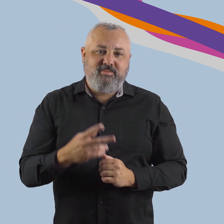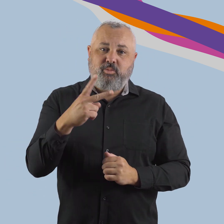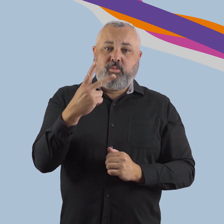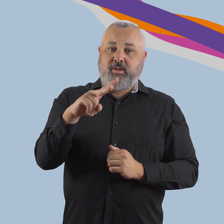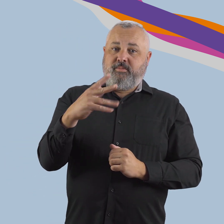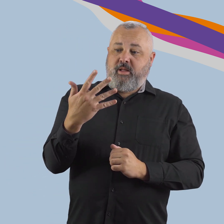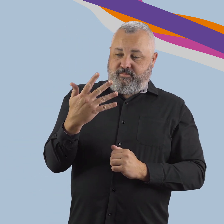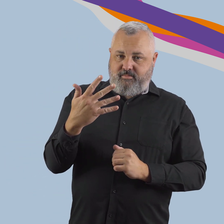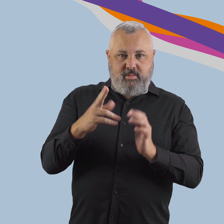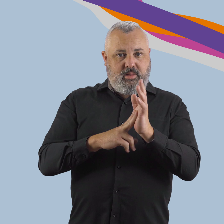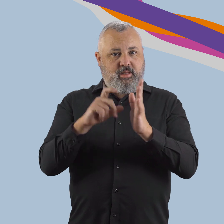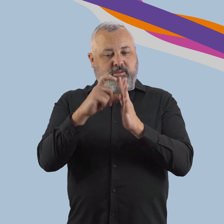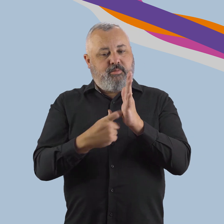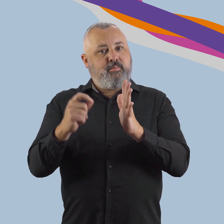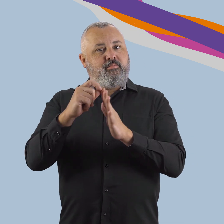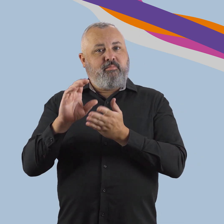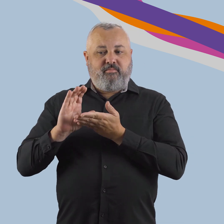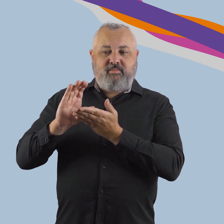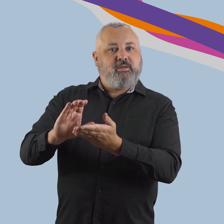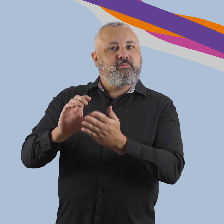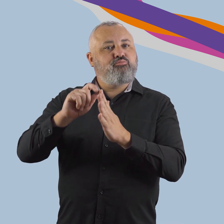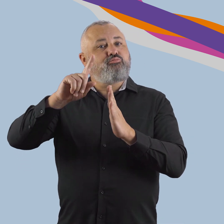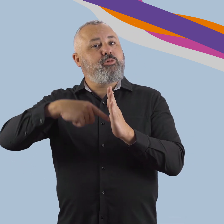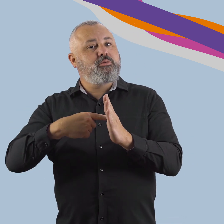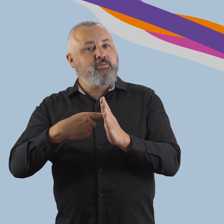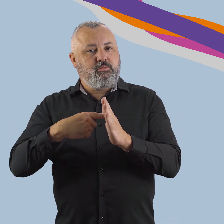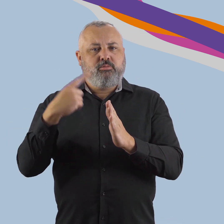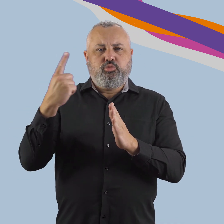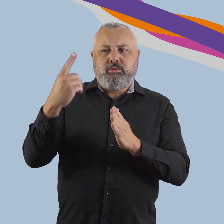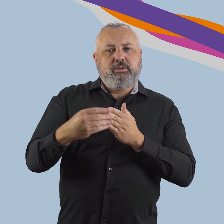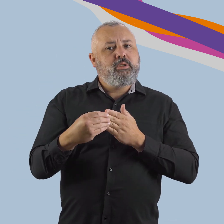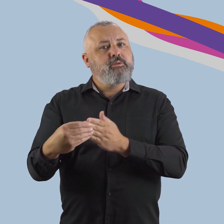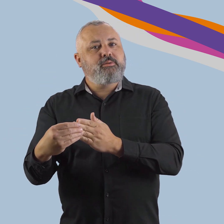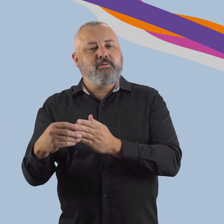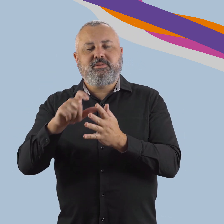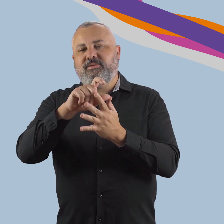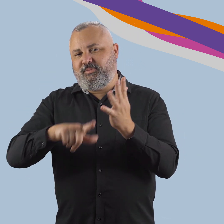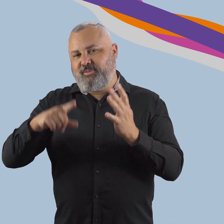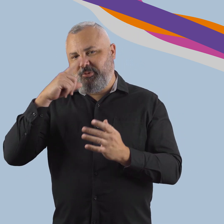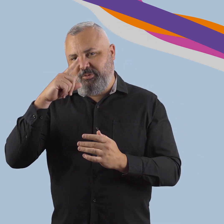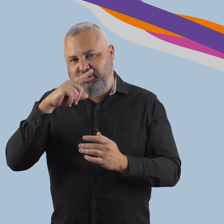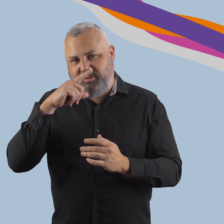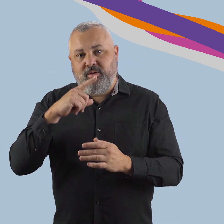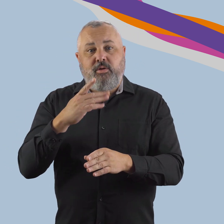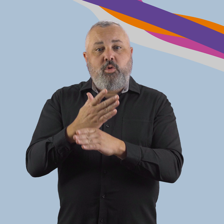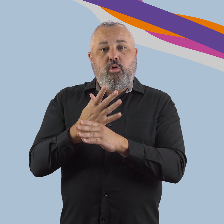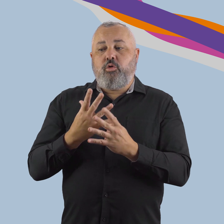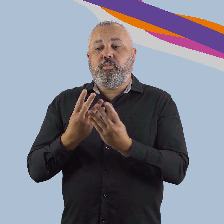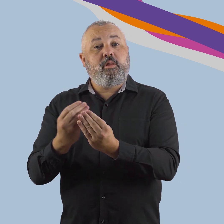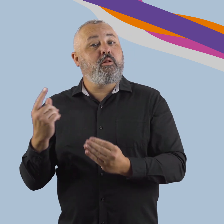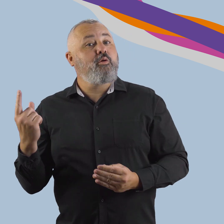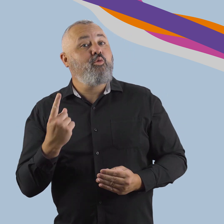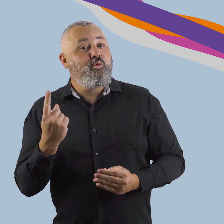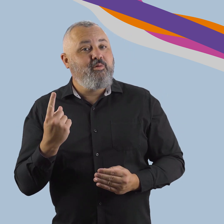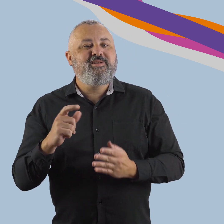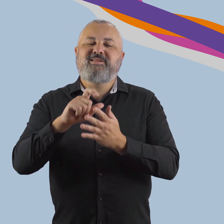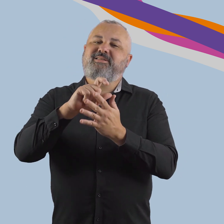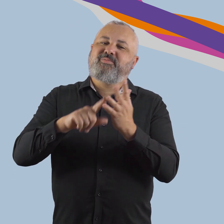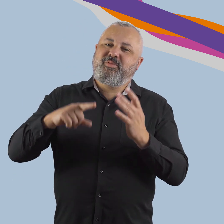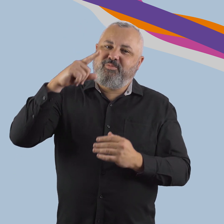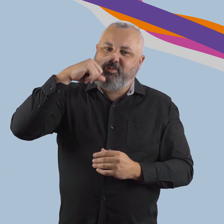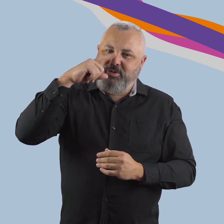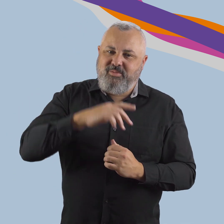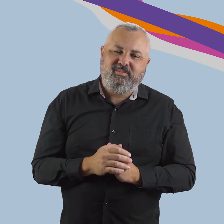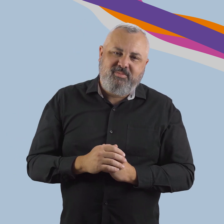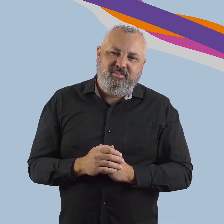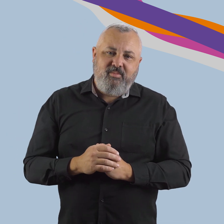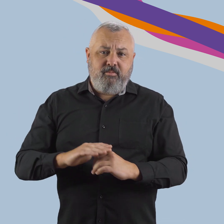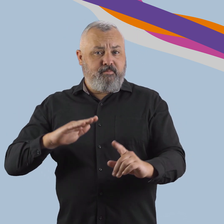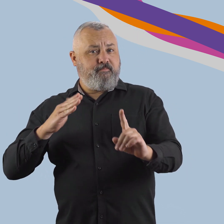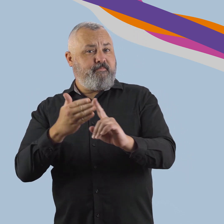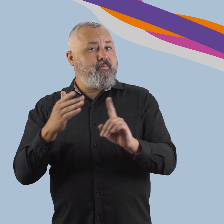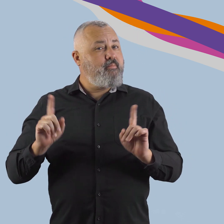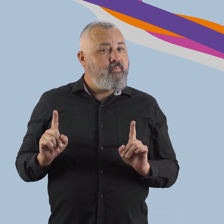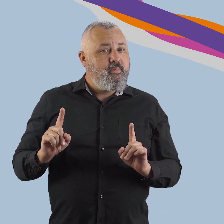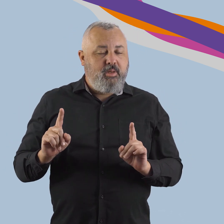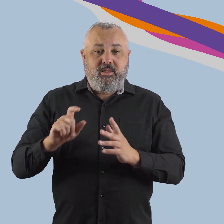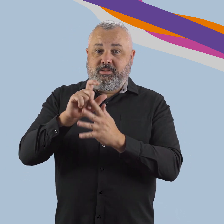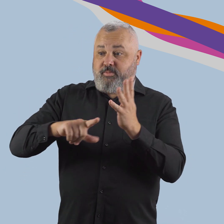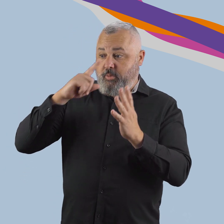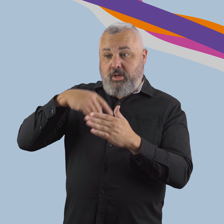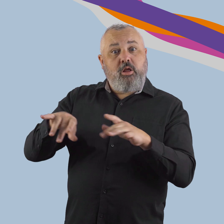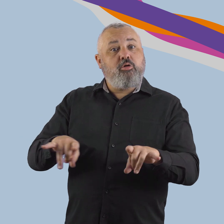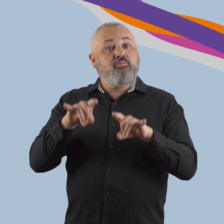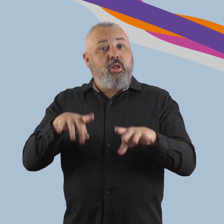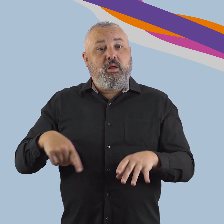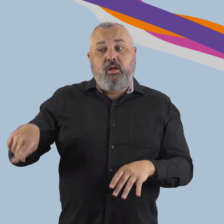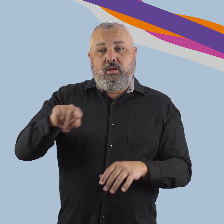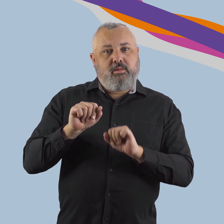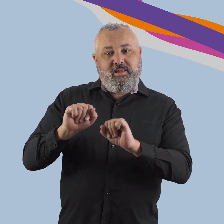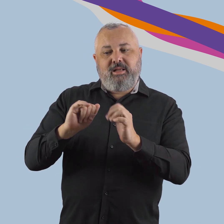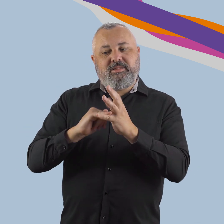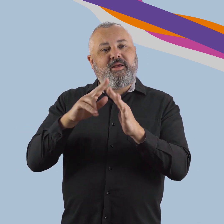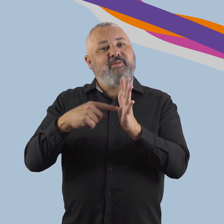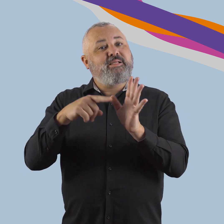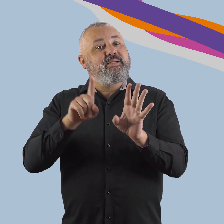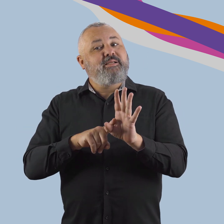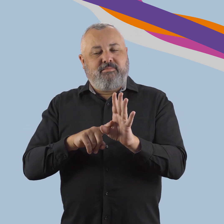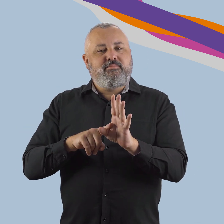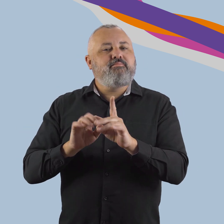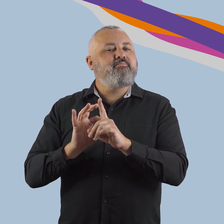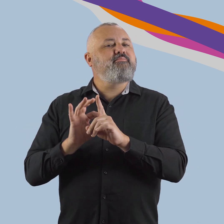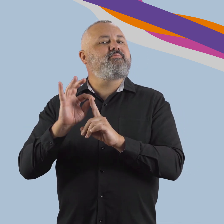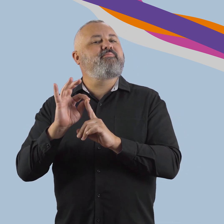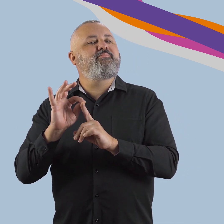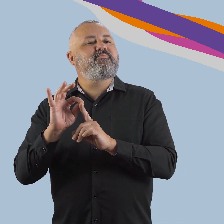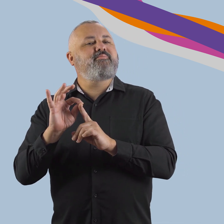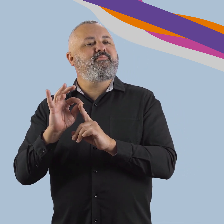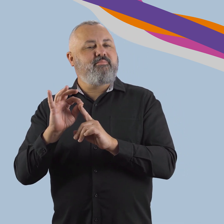In 2025 we will fund projects led by and done with people with disability to advance the safety of people with disability, in Australia.